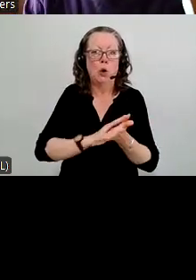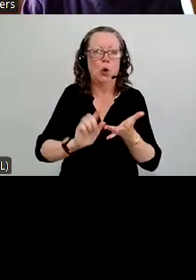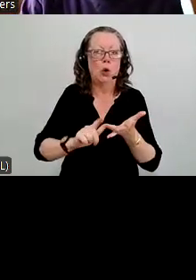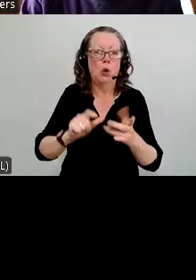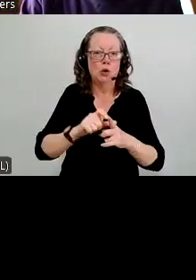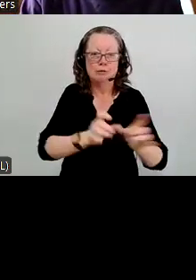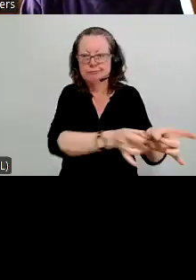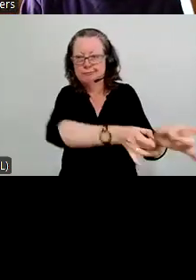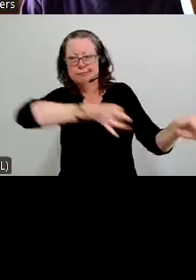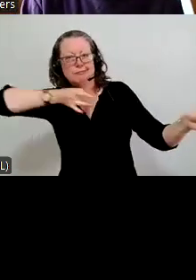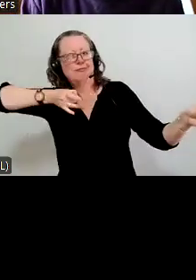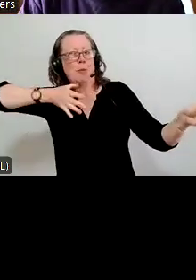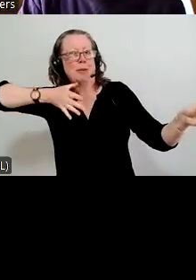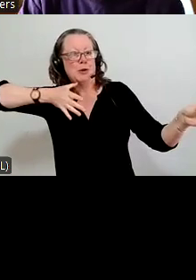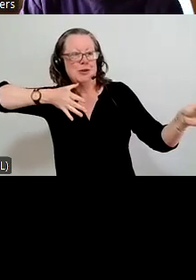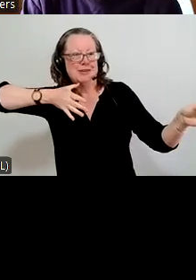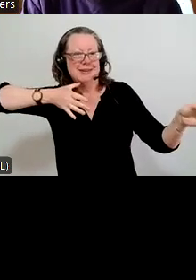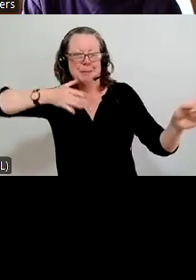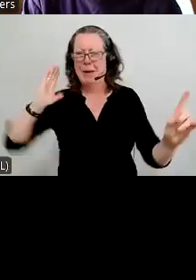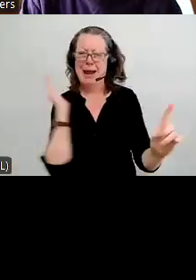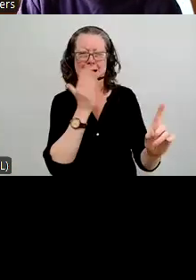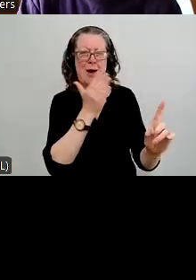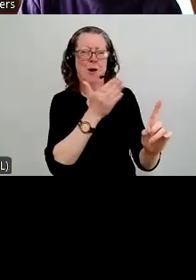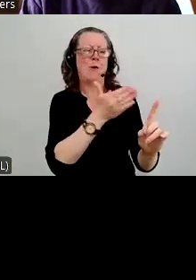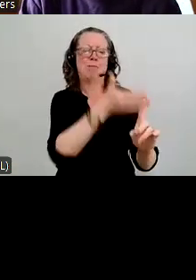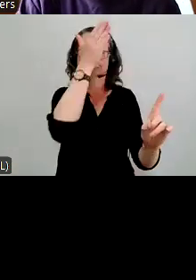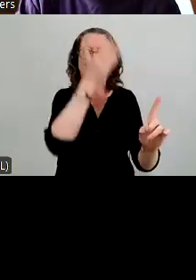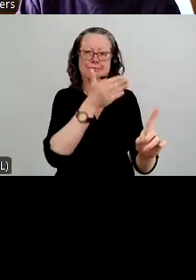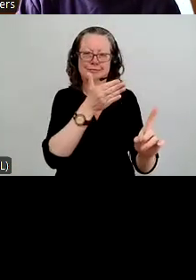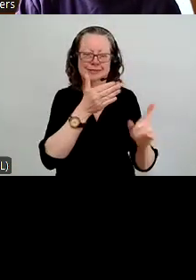That is the number one benefit of using these marketing pixels